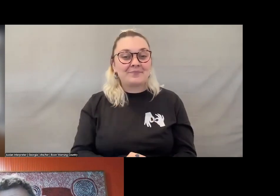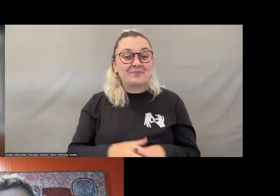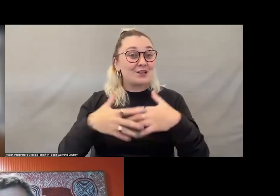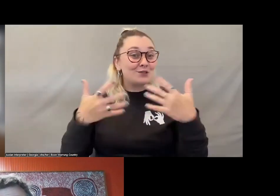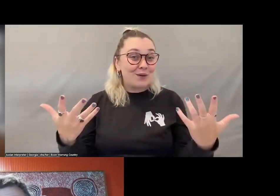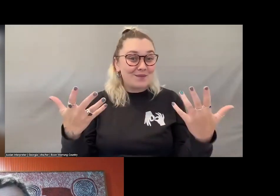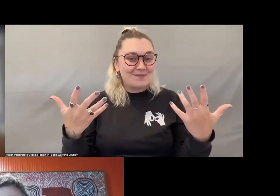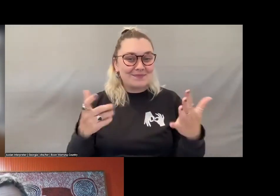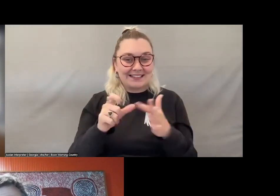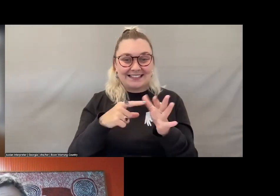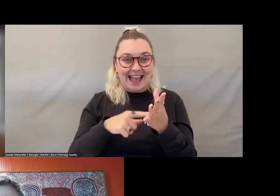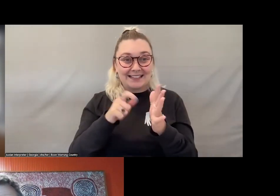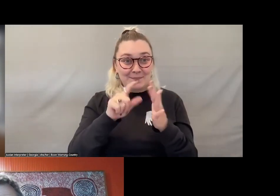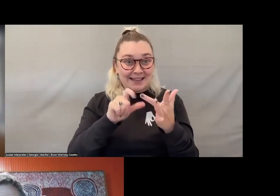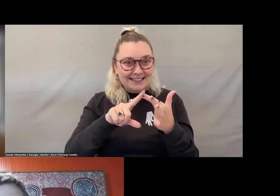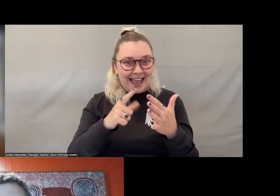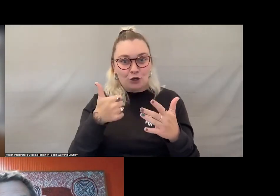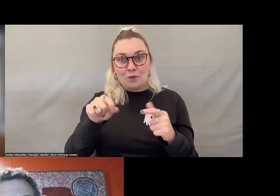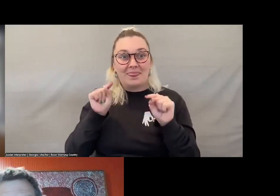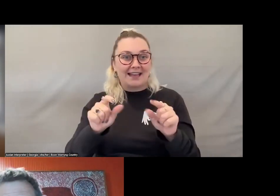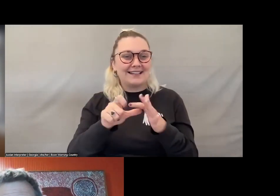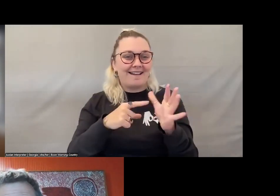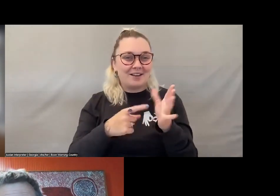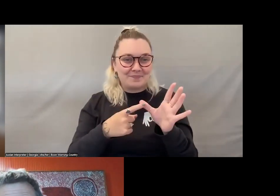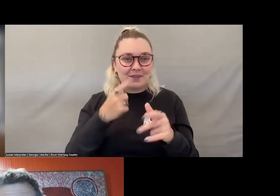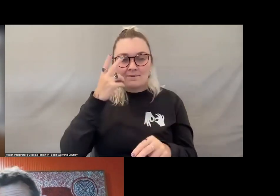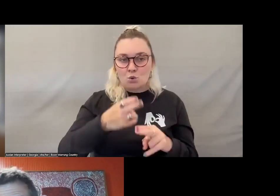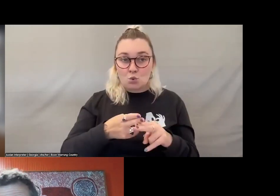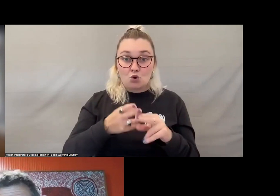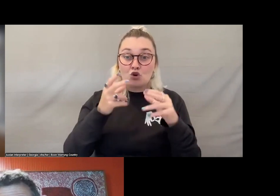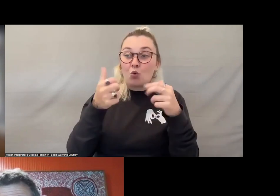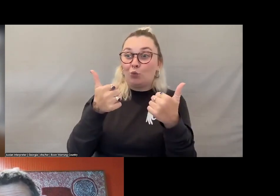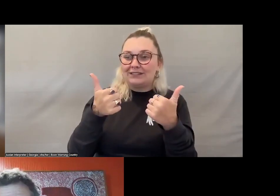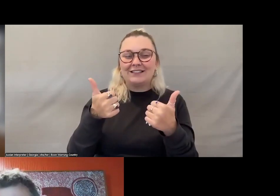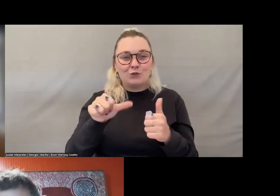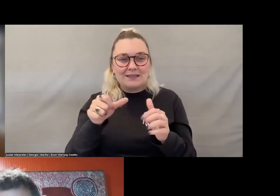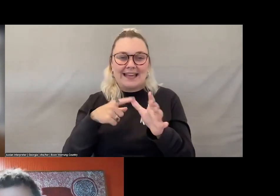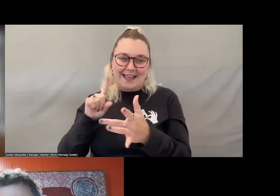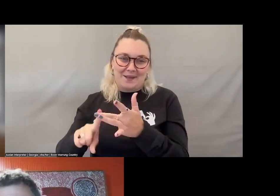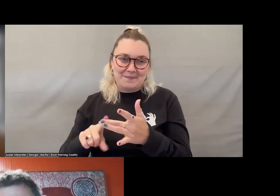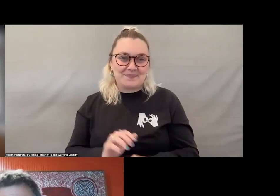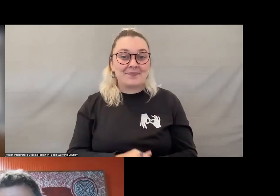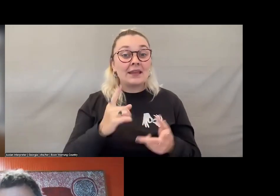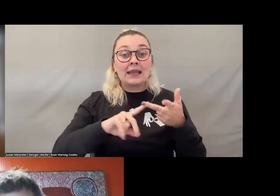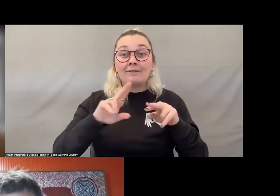data peace and using the data. So, if you haven't looked into that,